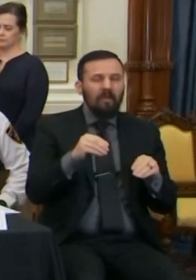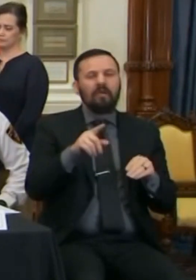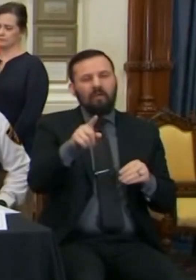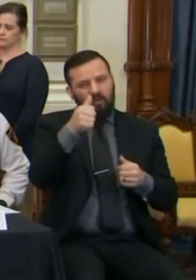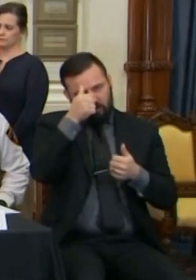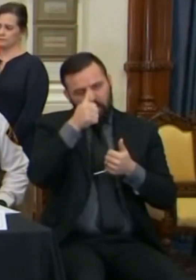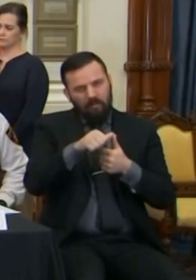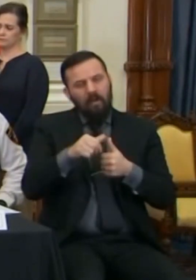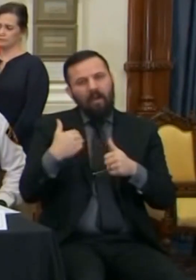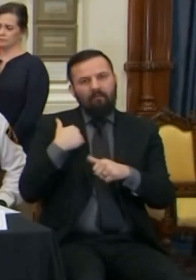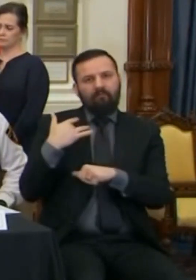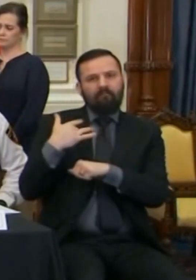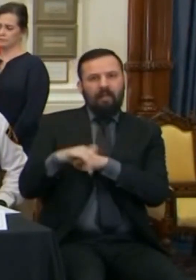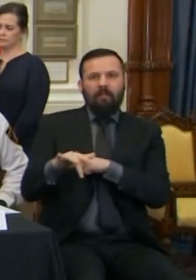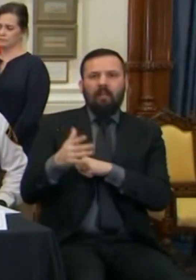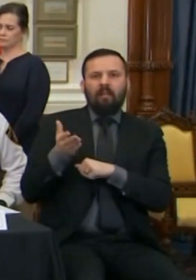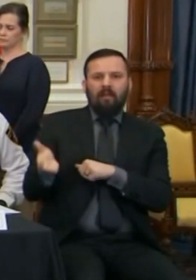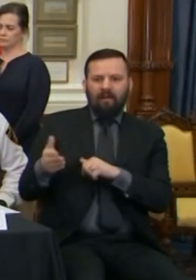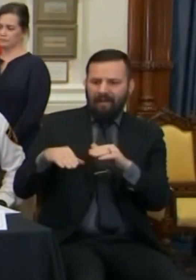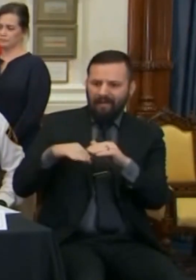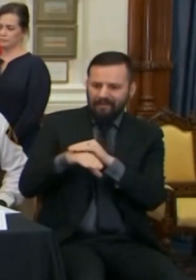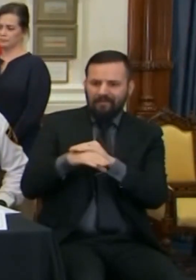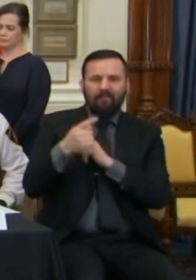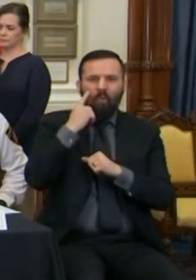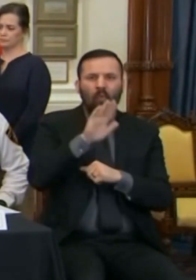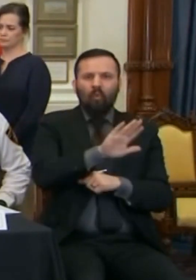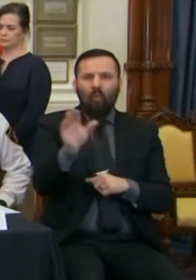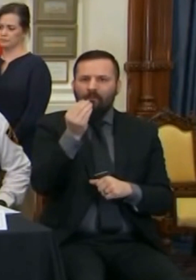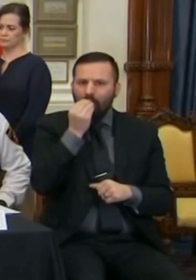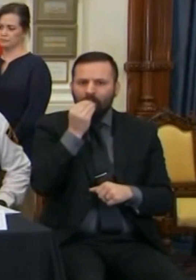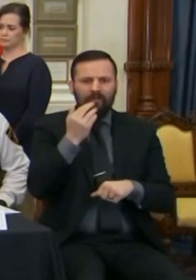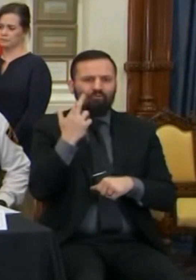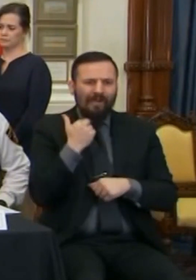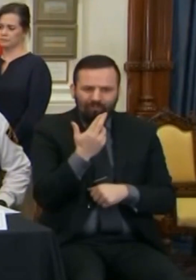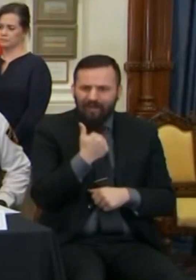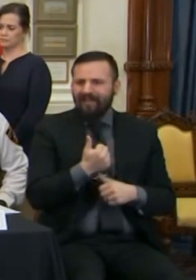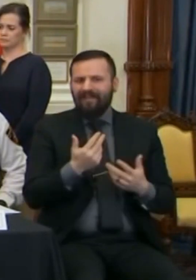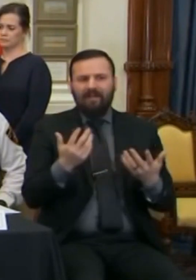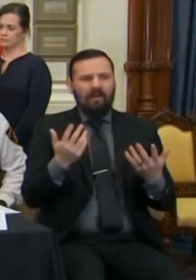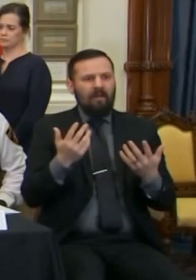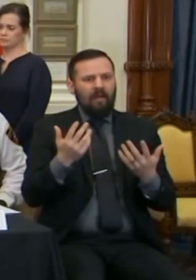availability of getting access for your food at restaurants along different